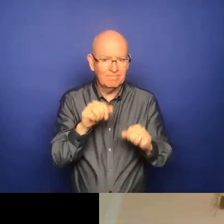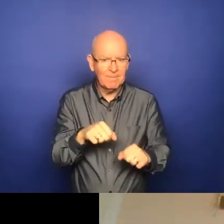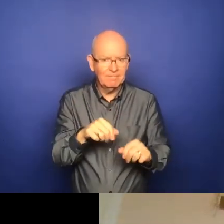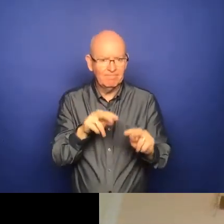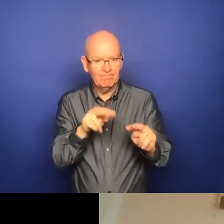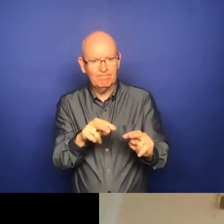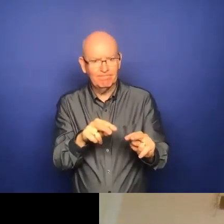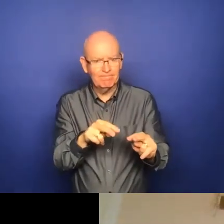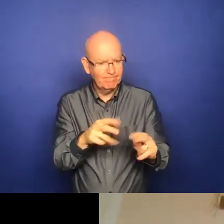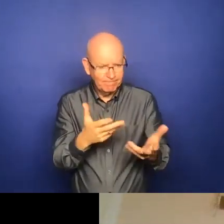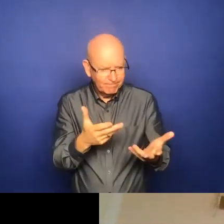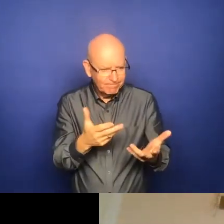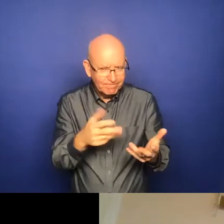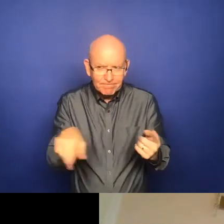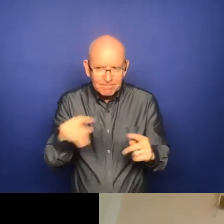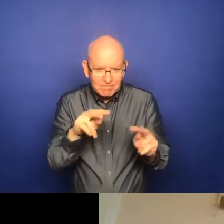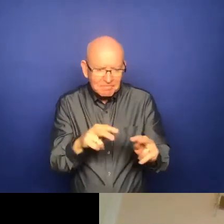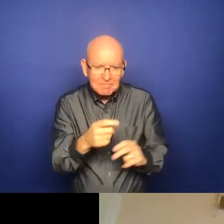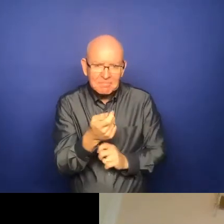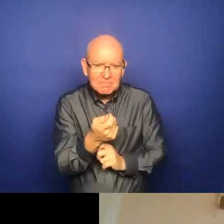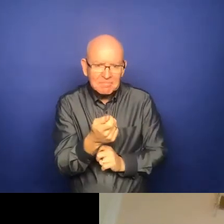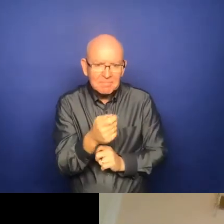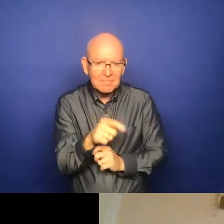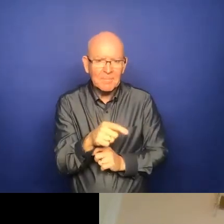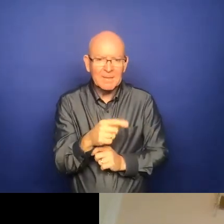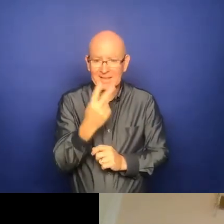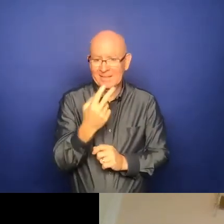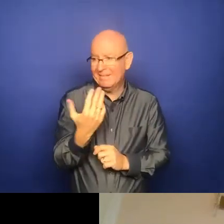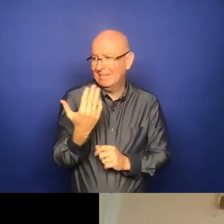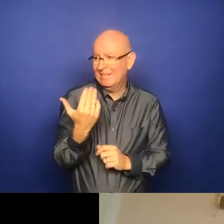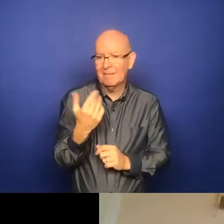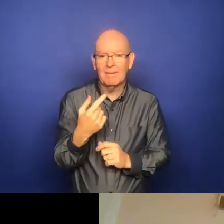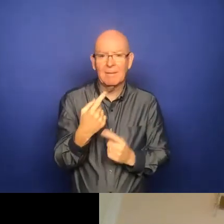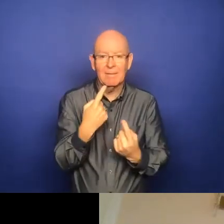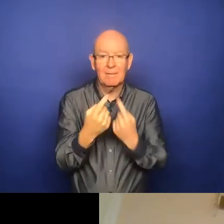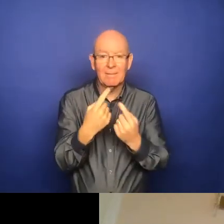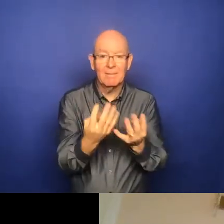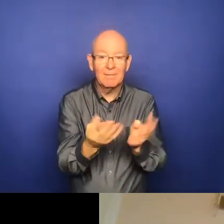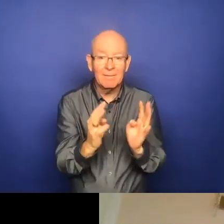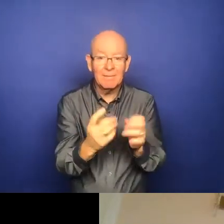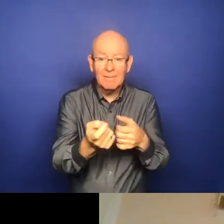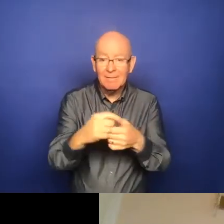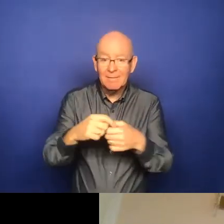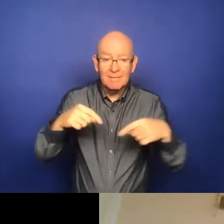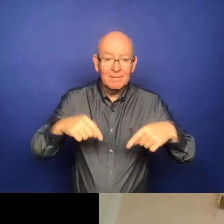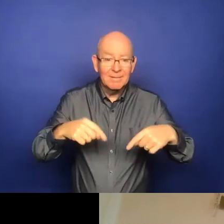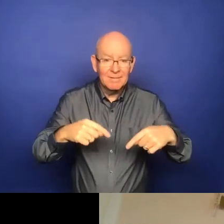that little attention, and how the recent webinar from the World Bank highlighted many